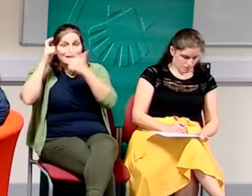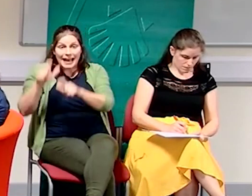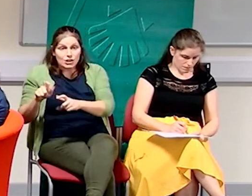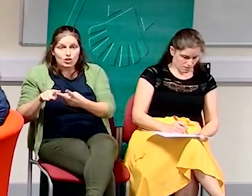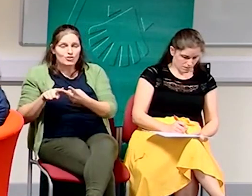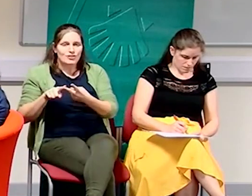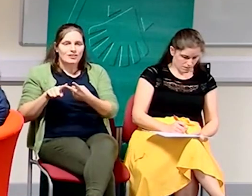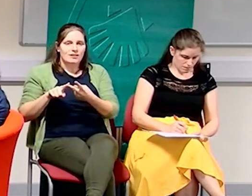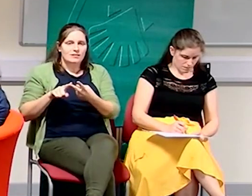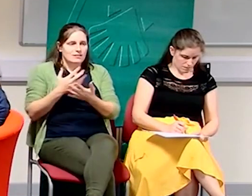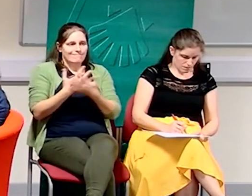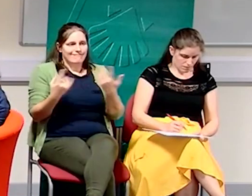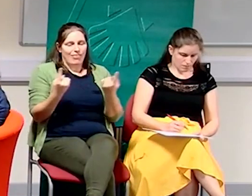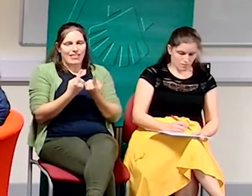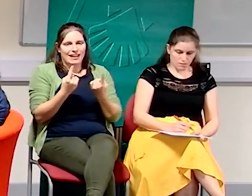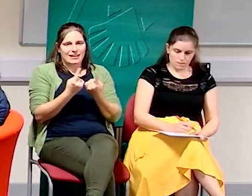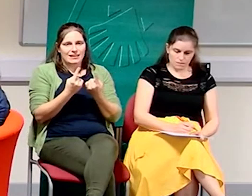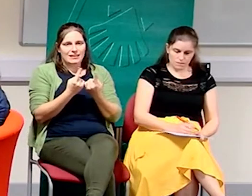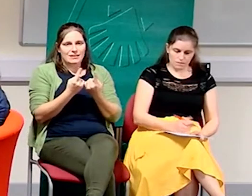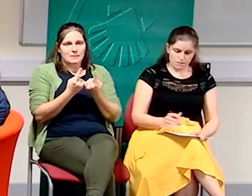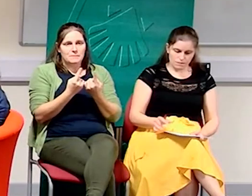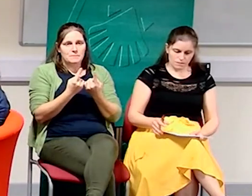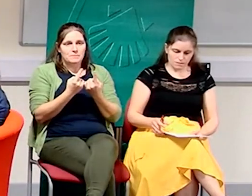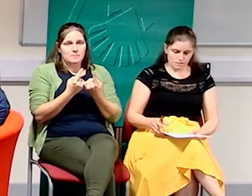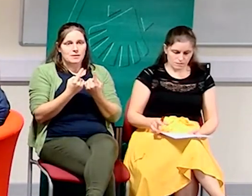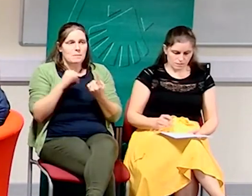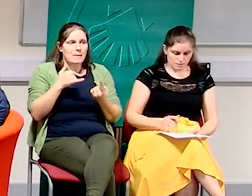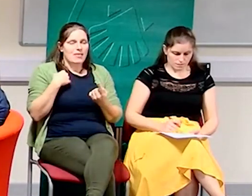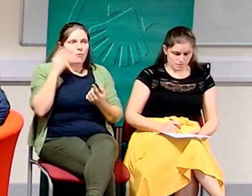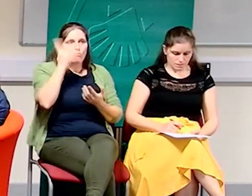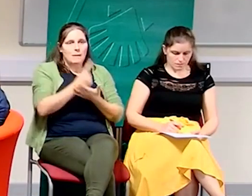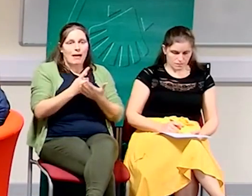different things they might not even know about disabled students allowance um and even if they